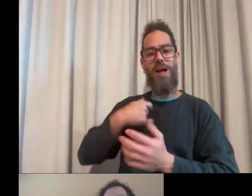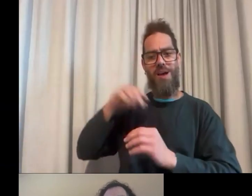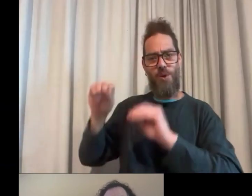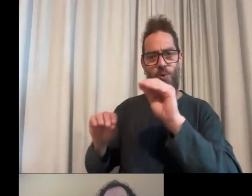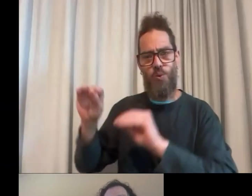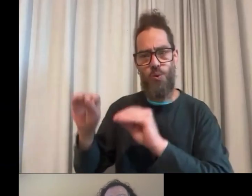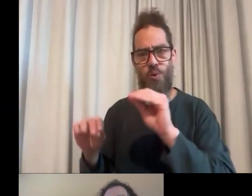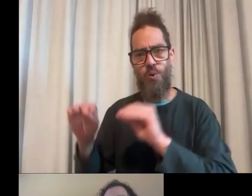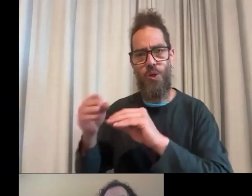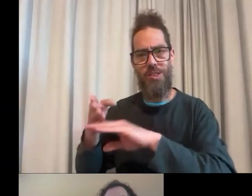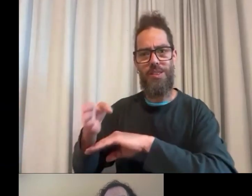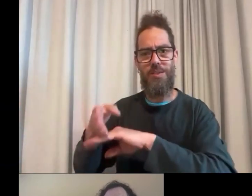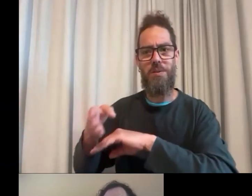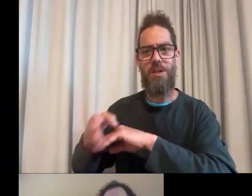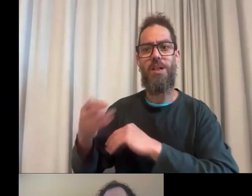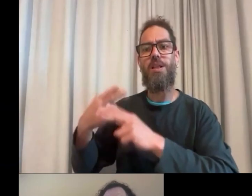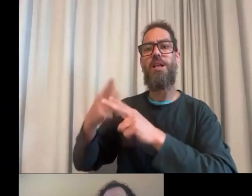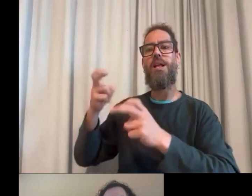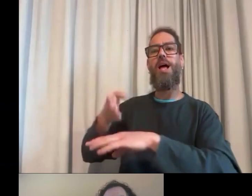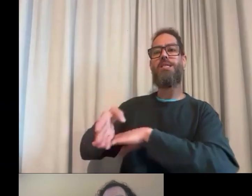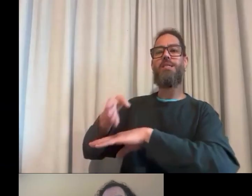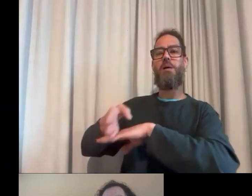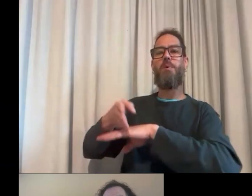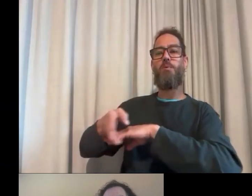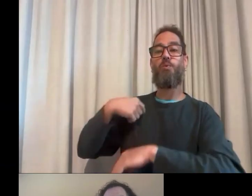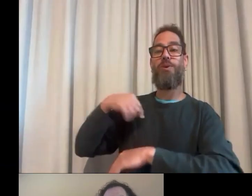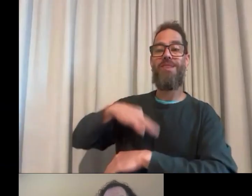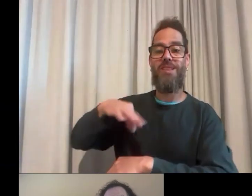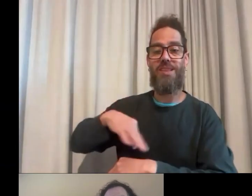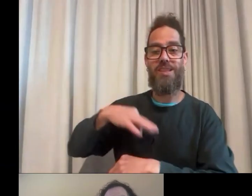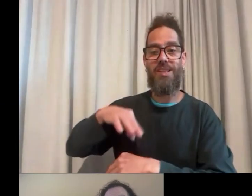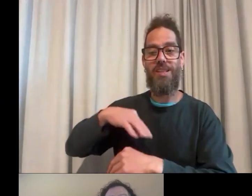business and all the users are happier. This is what we call the accessibility dividend.